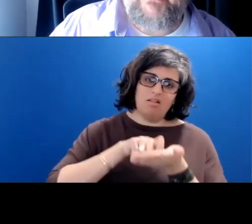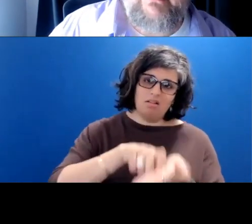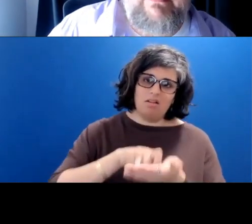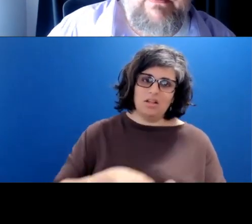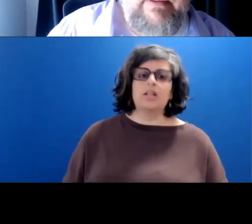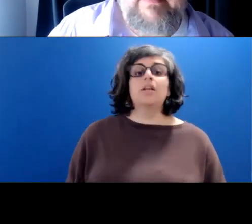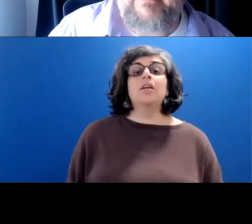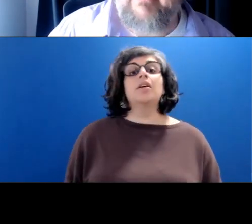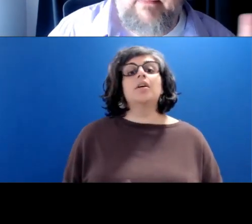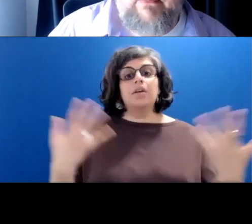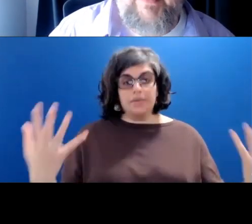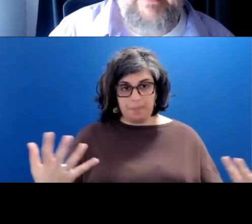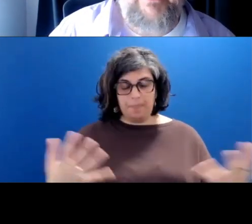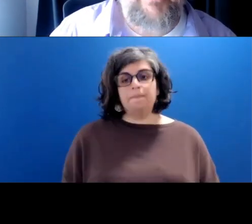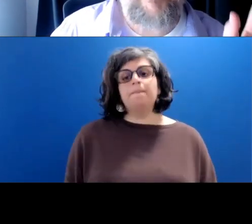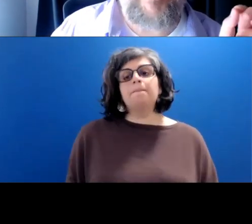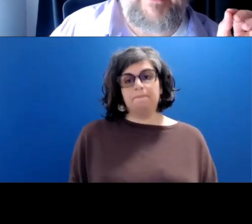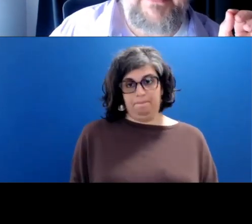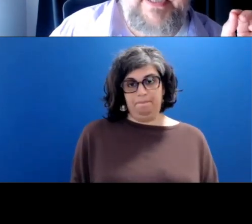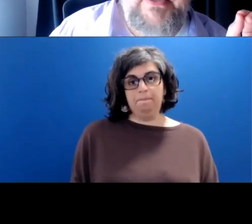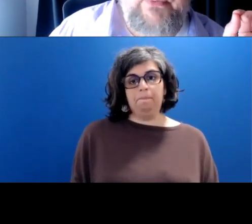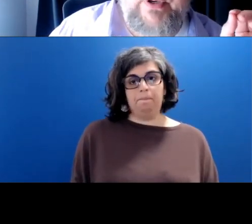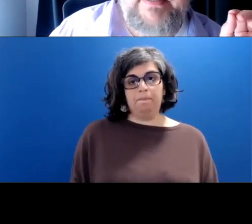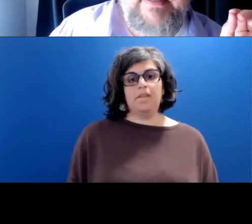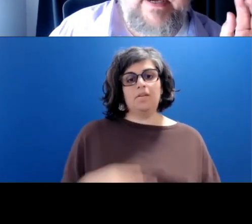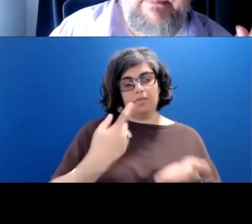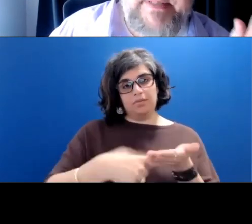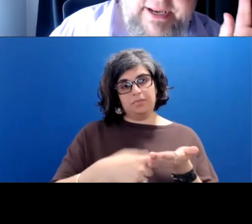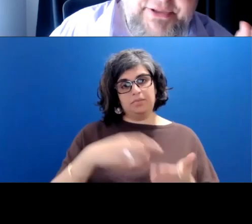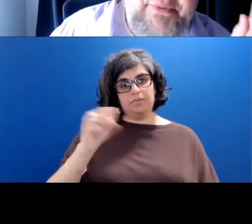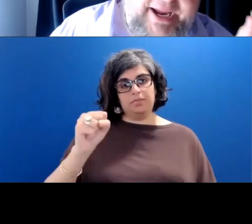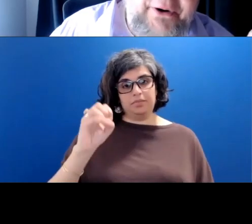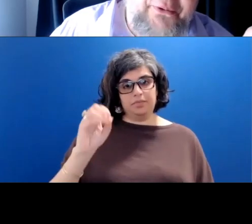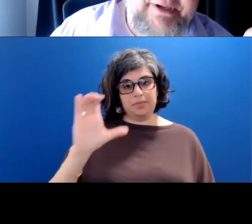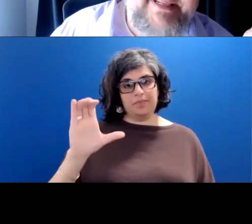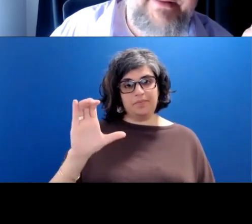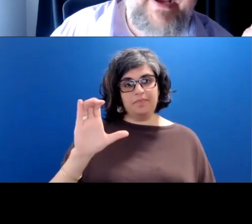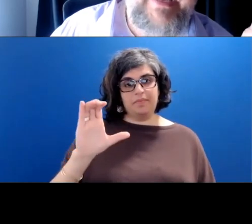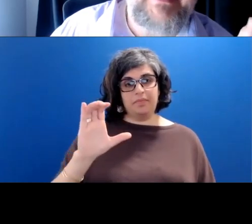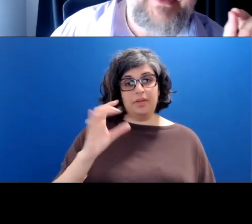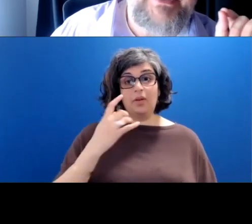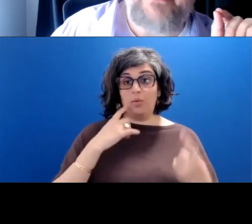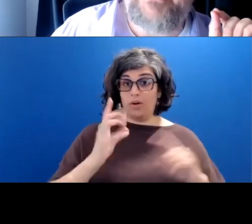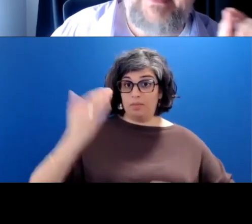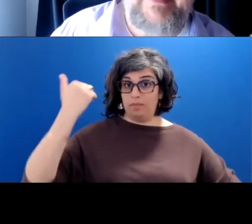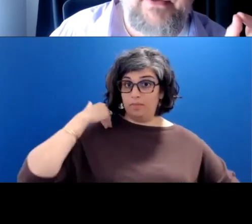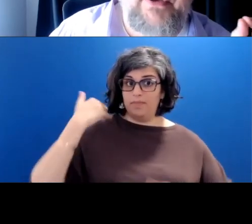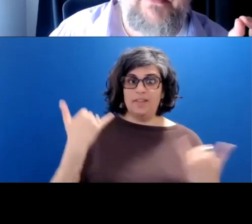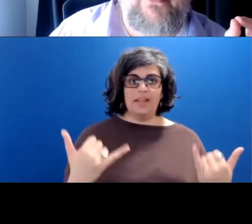So we talked a little bit about how standards of work, standards of care worked in the past. We're gonna share just a little bit more